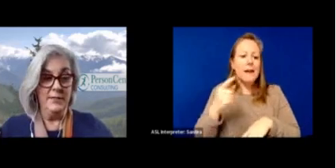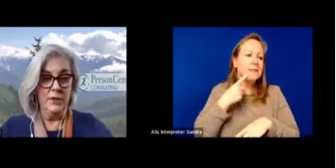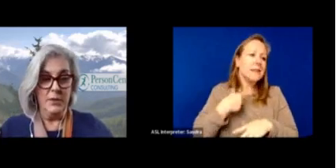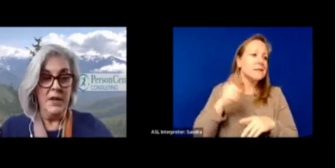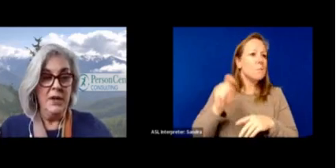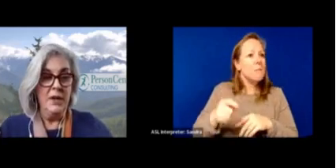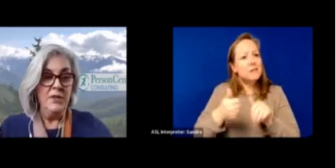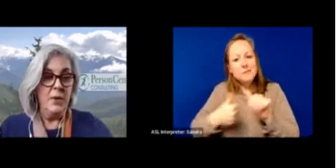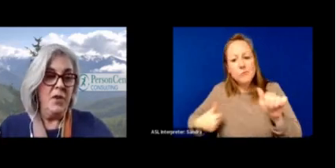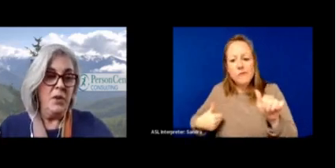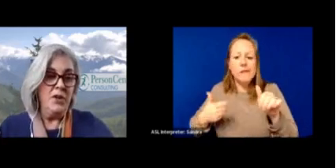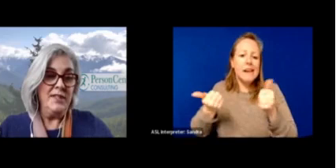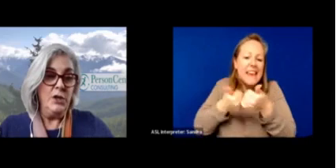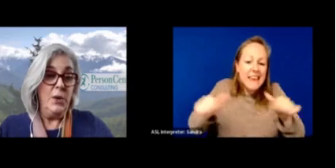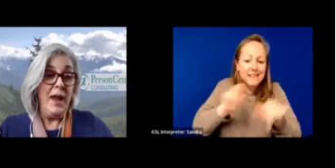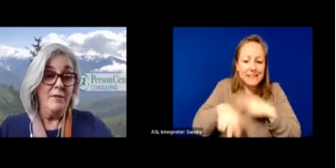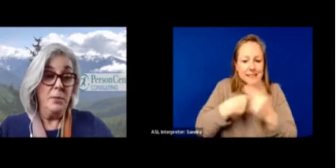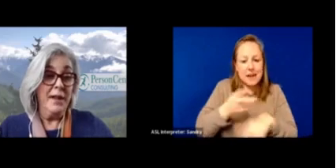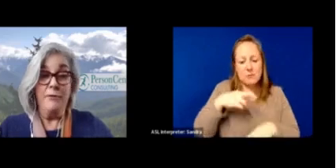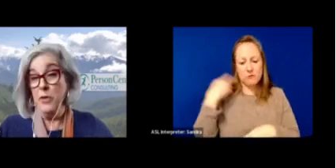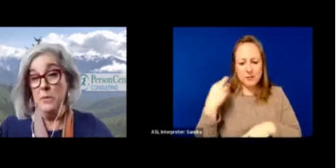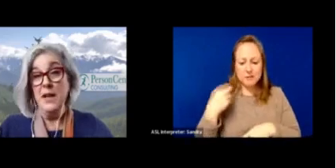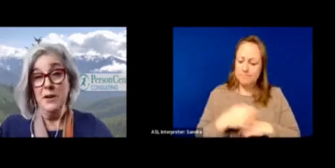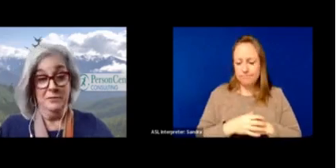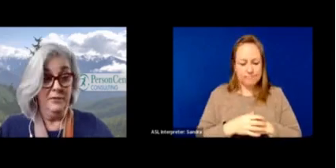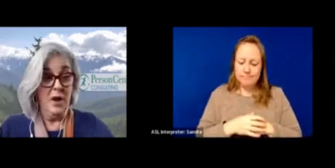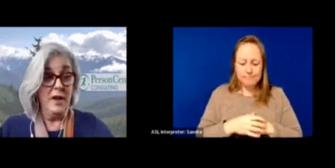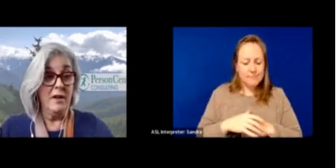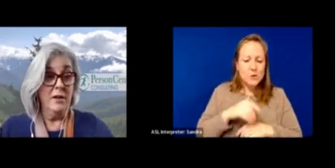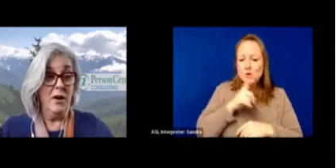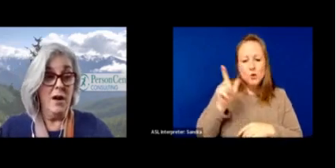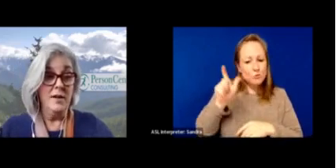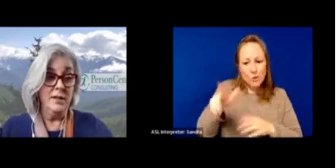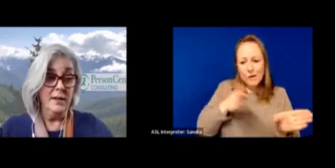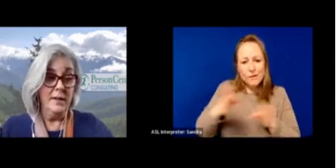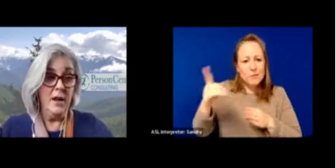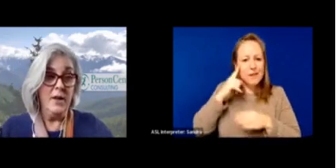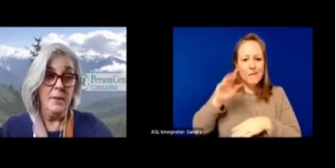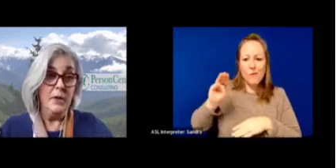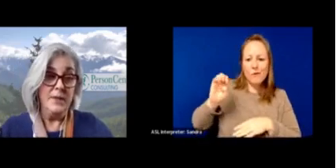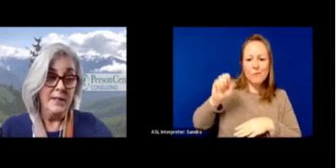you don't have to plan for the meteor falling on, you know, in the person's backyard, you don't